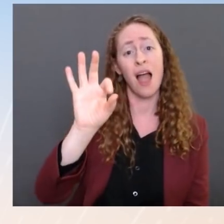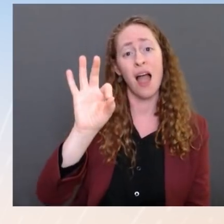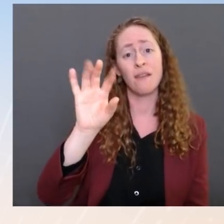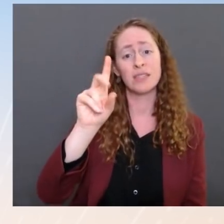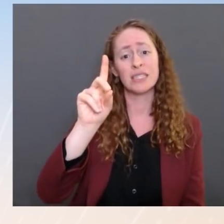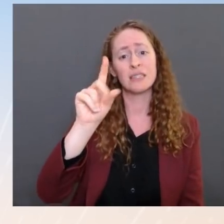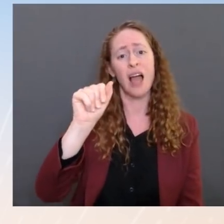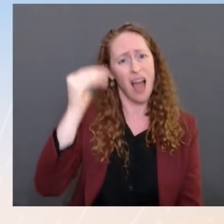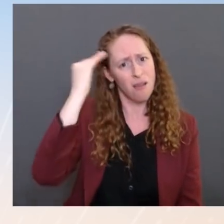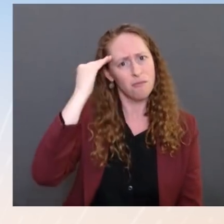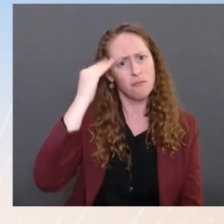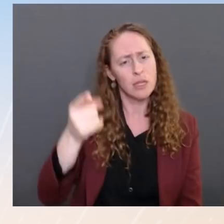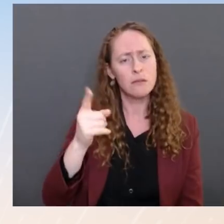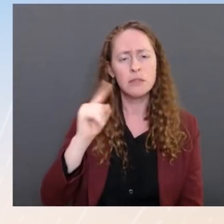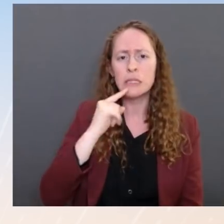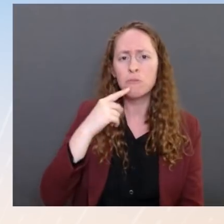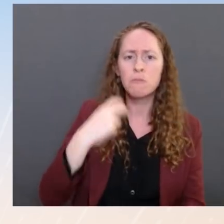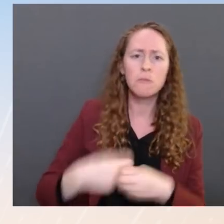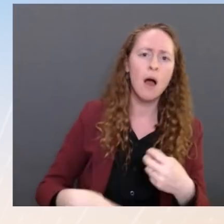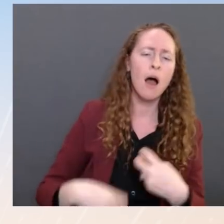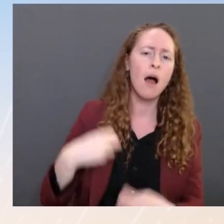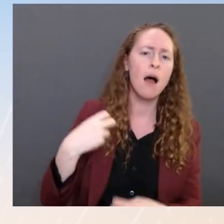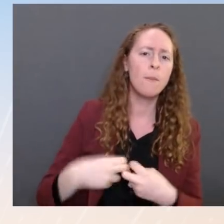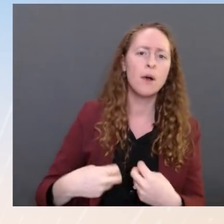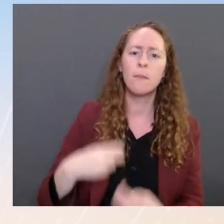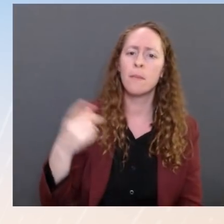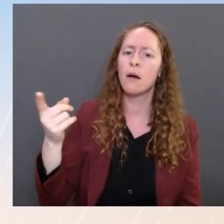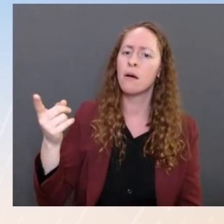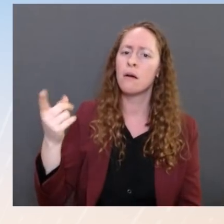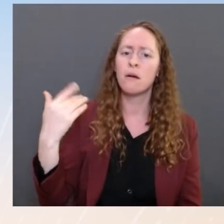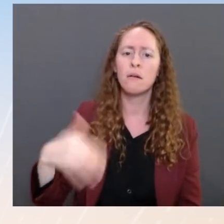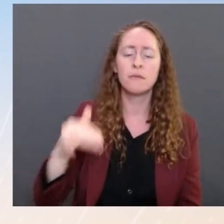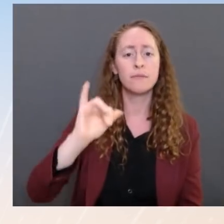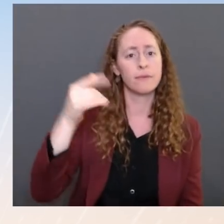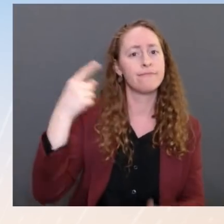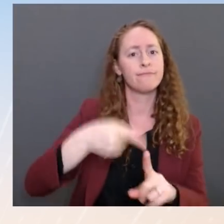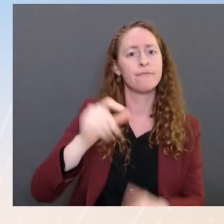Abbott says that "subject to FDA approval," they could restart at this site "within two weeks."